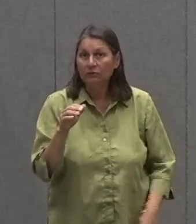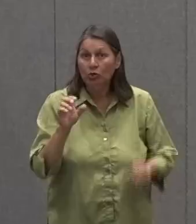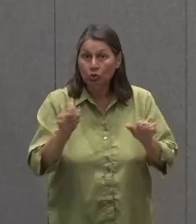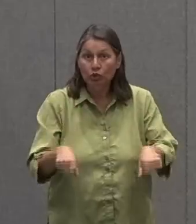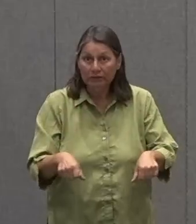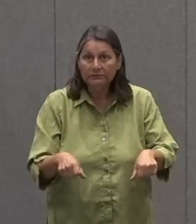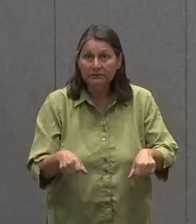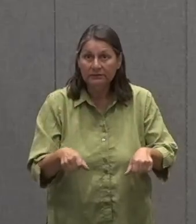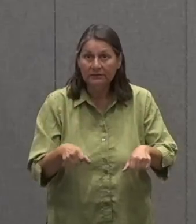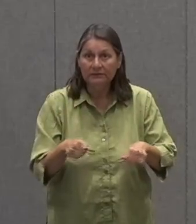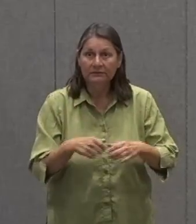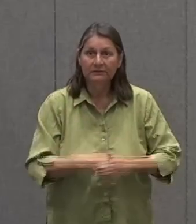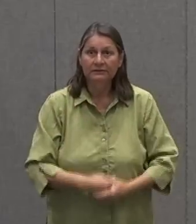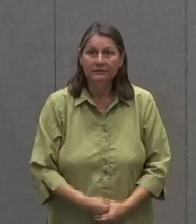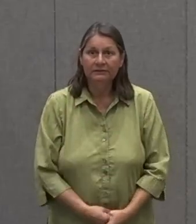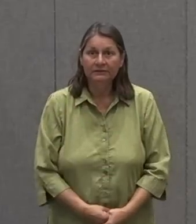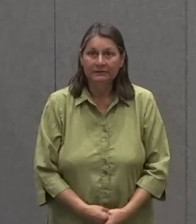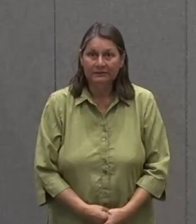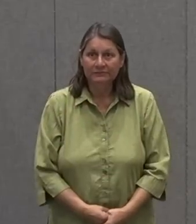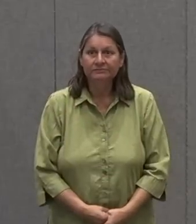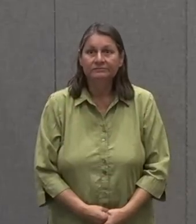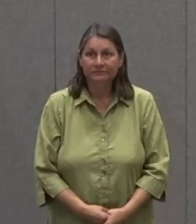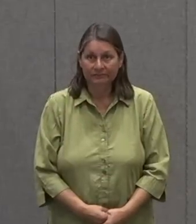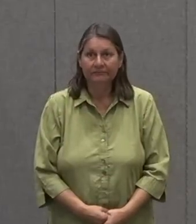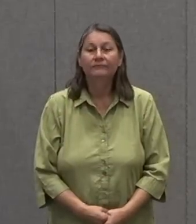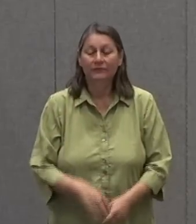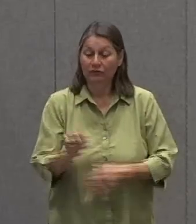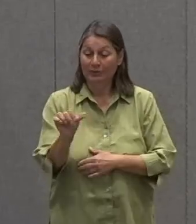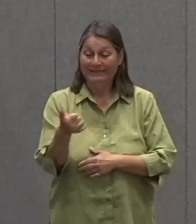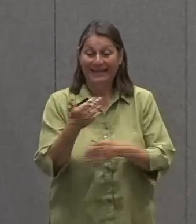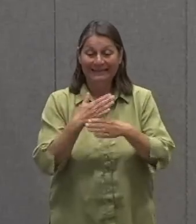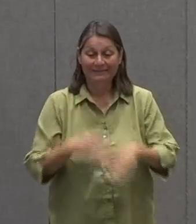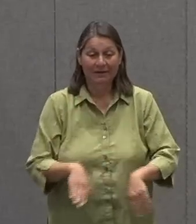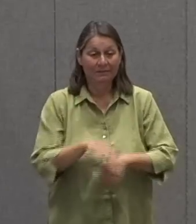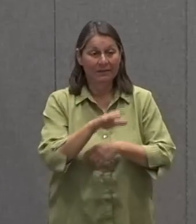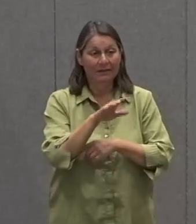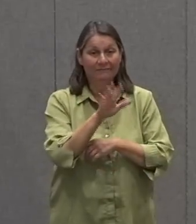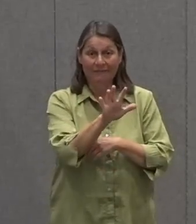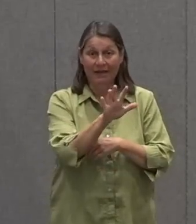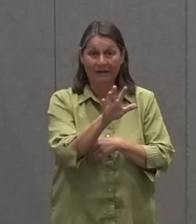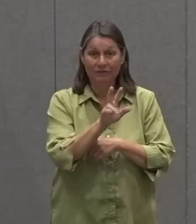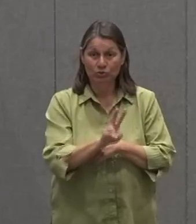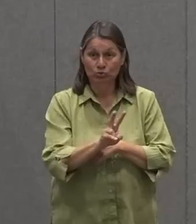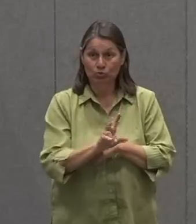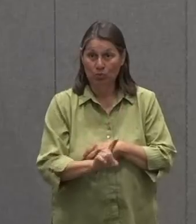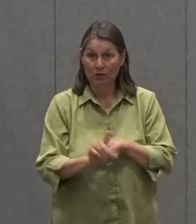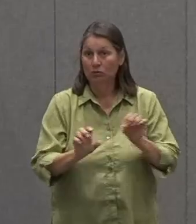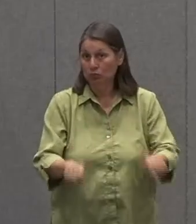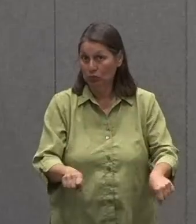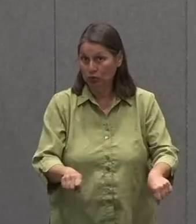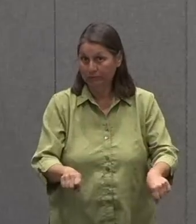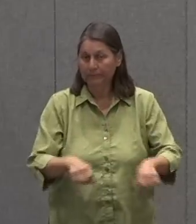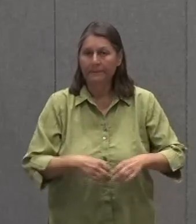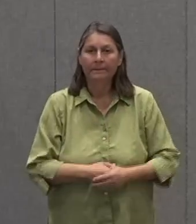were divisible by five, two, and one. So I had left you off where I told you